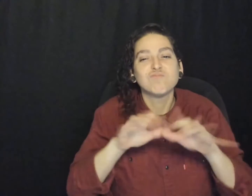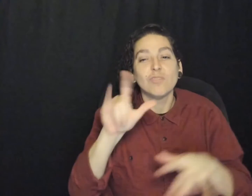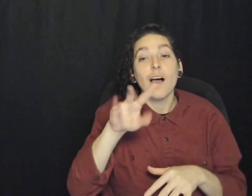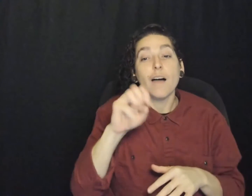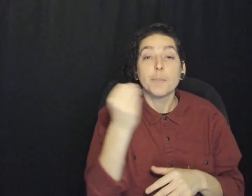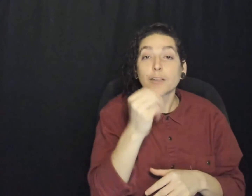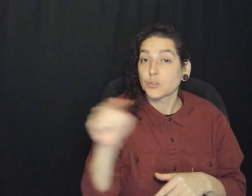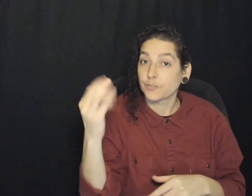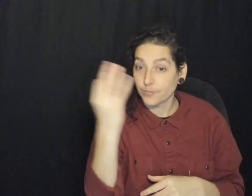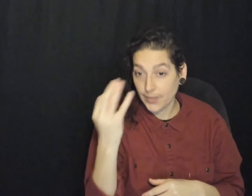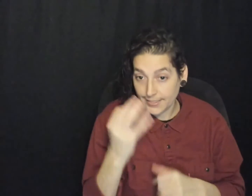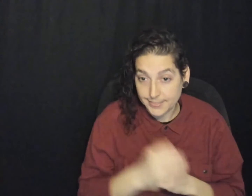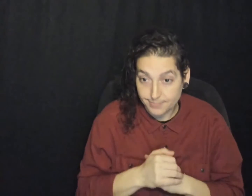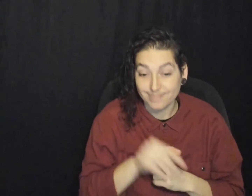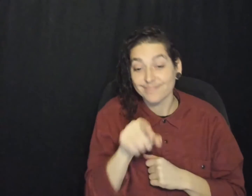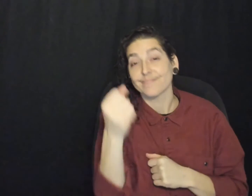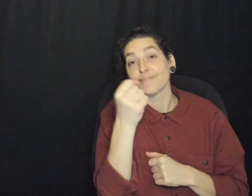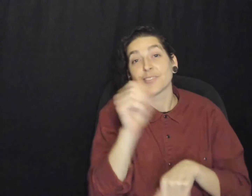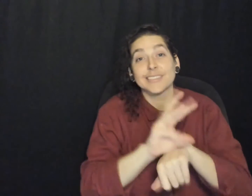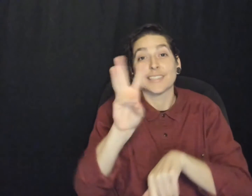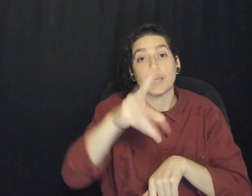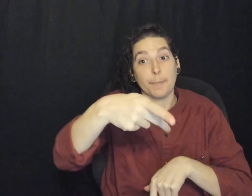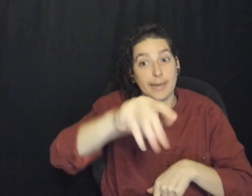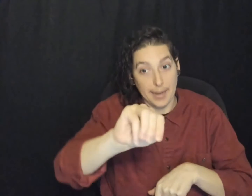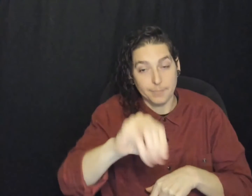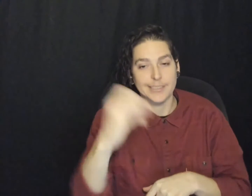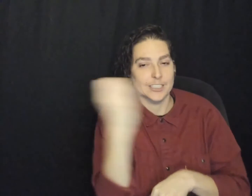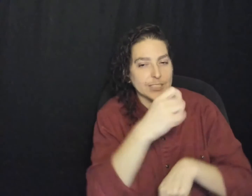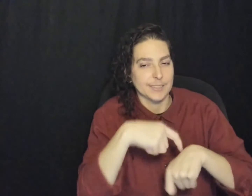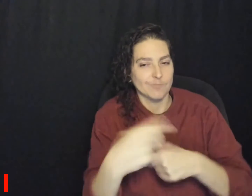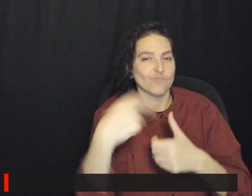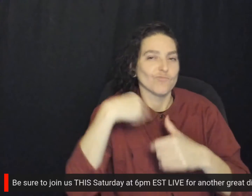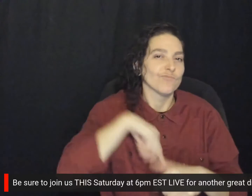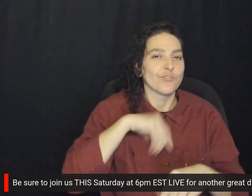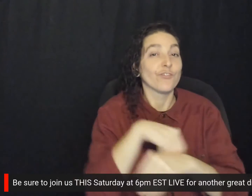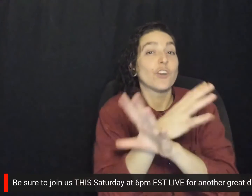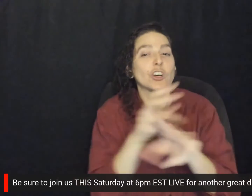Sign1News will be broadcasting live updates Monday through Friday then this Saturday at 6